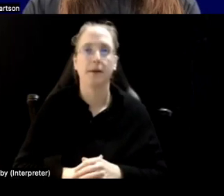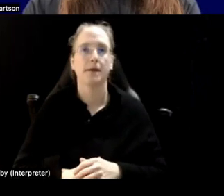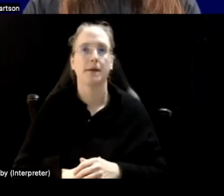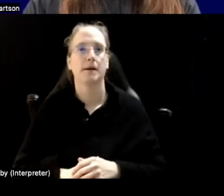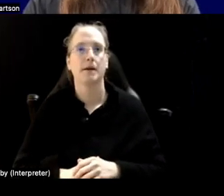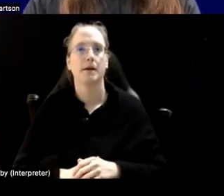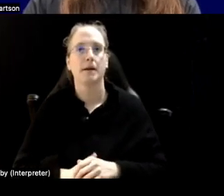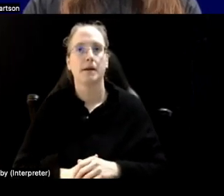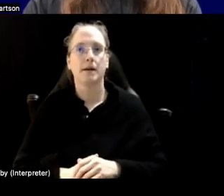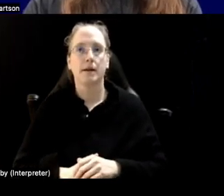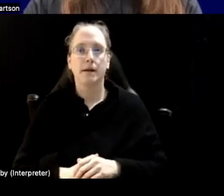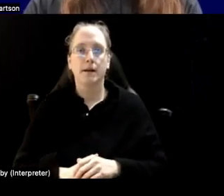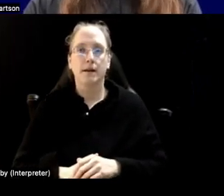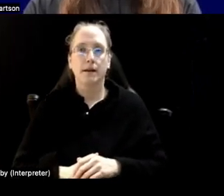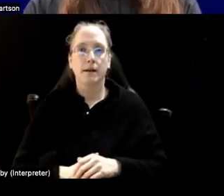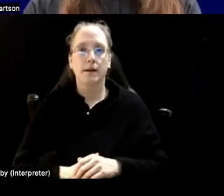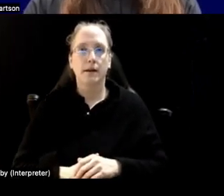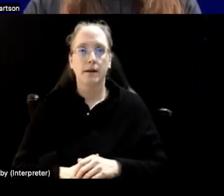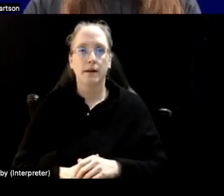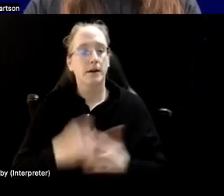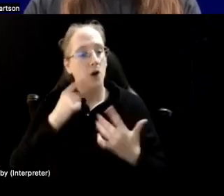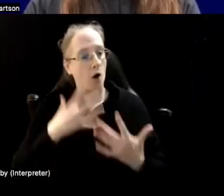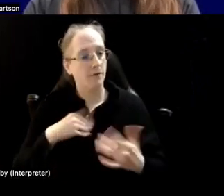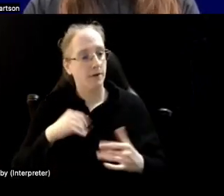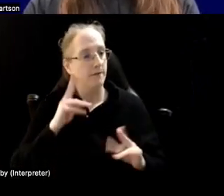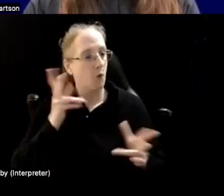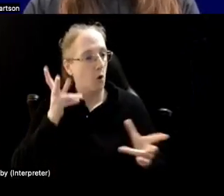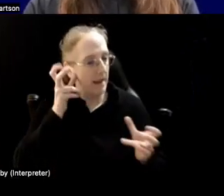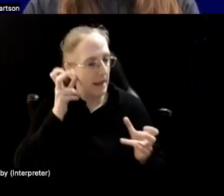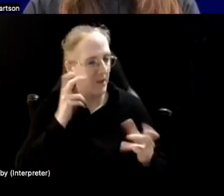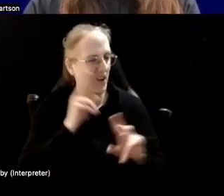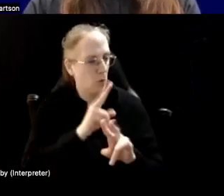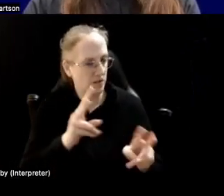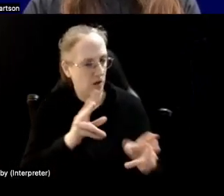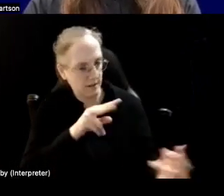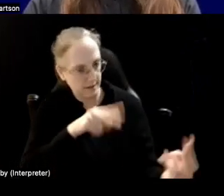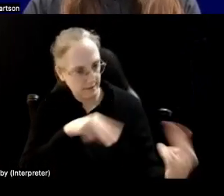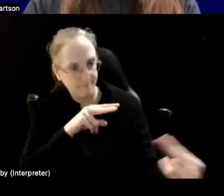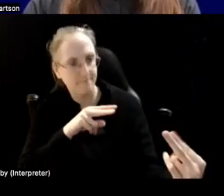a lot of the time in hearing and/or sighted interactions we are looking at people's faces